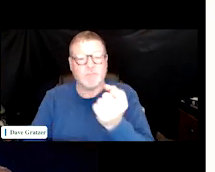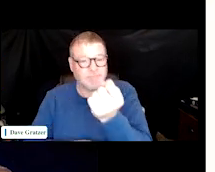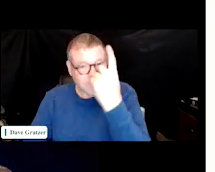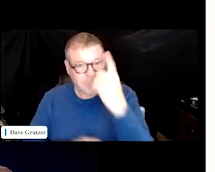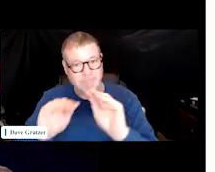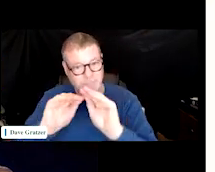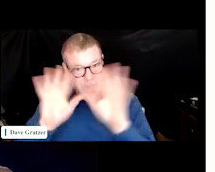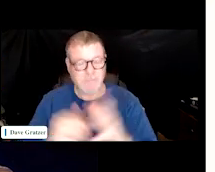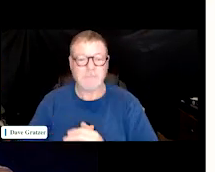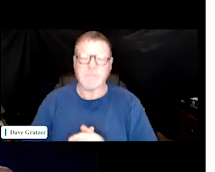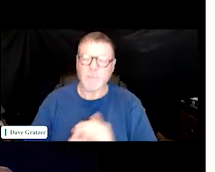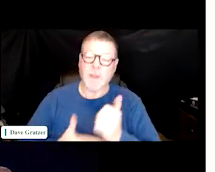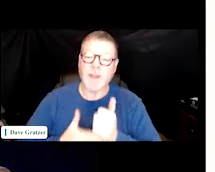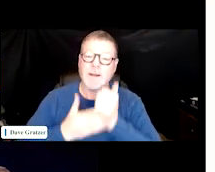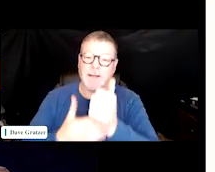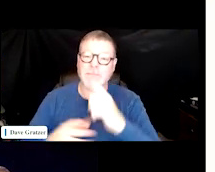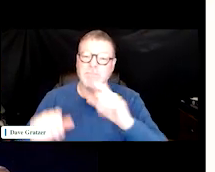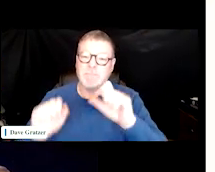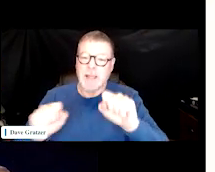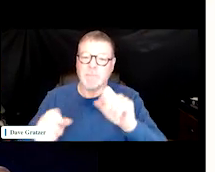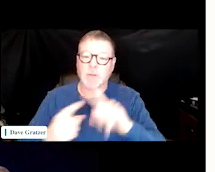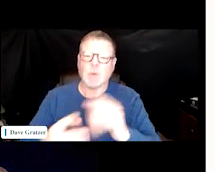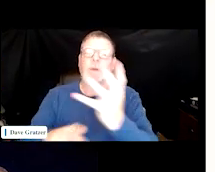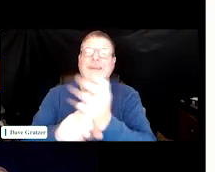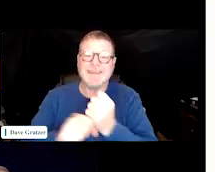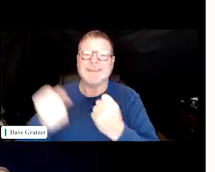it kinda helps being able to get the support that you need.